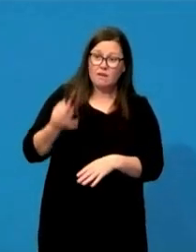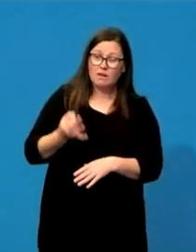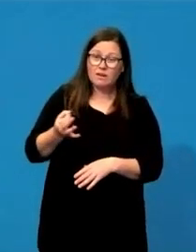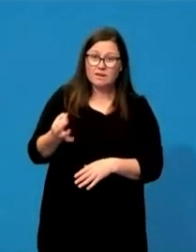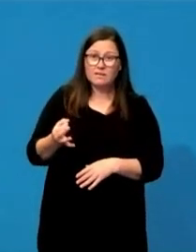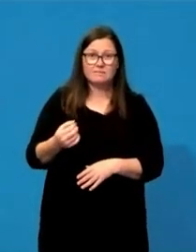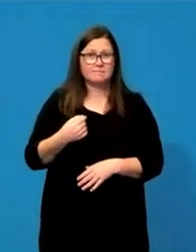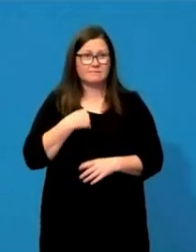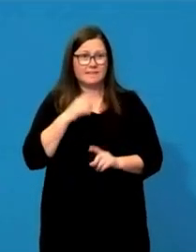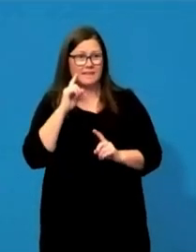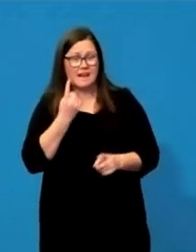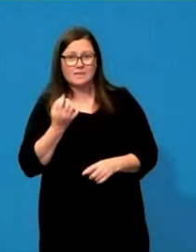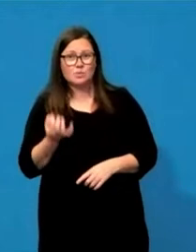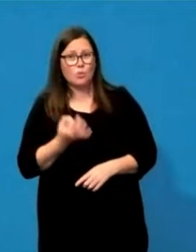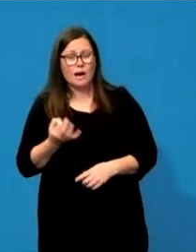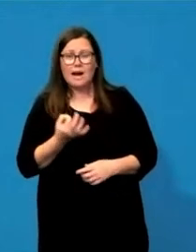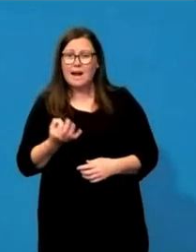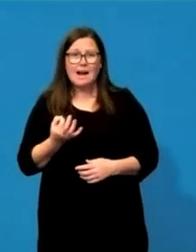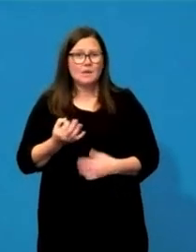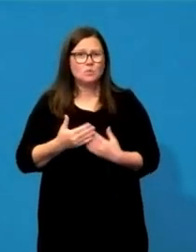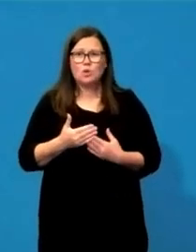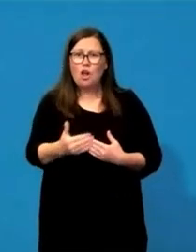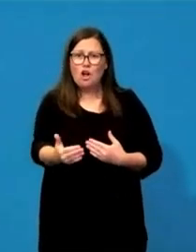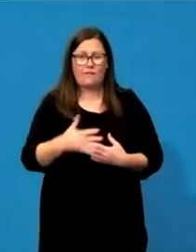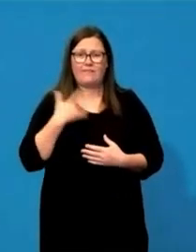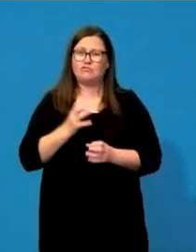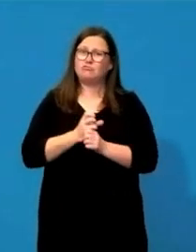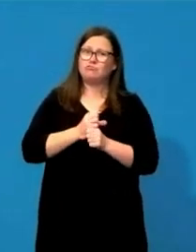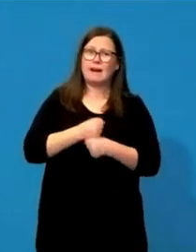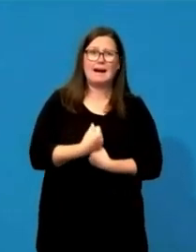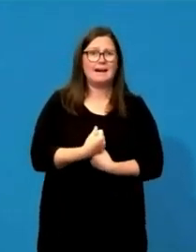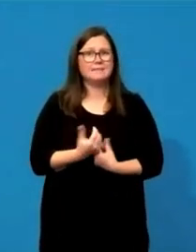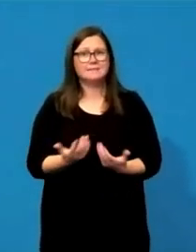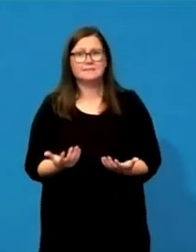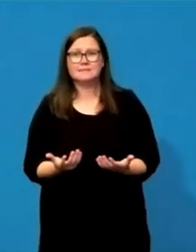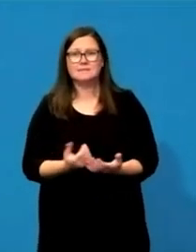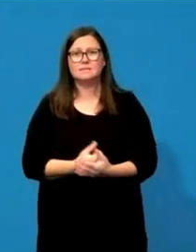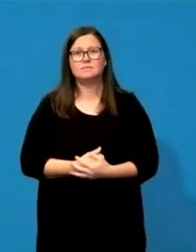It's stressful. Yeah. And what about your wheelchair?